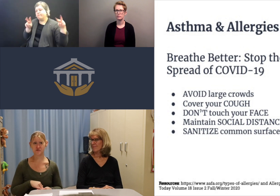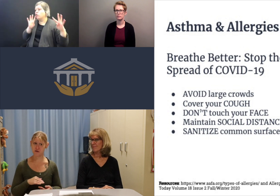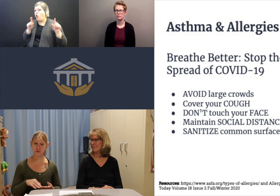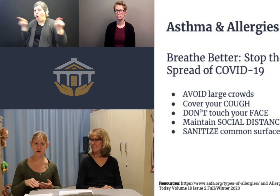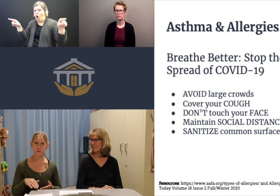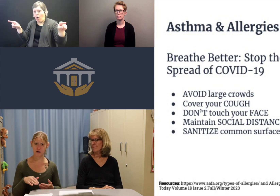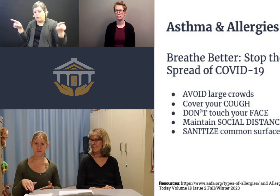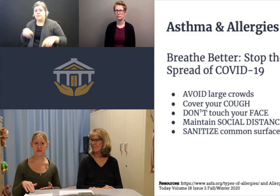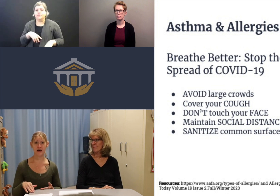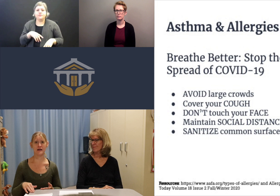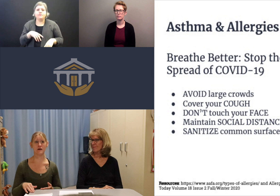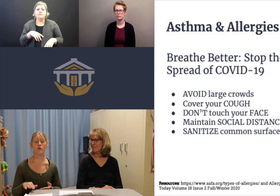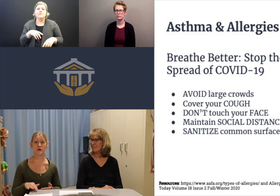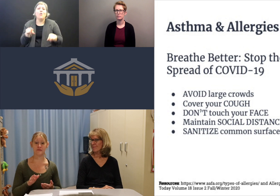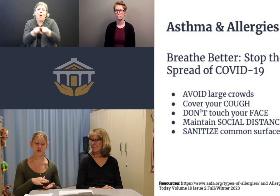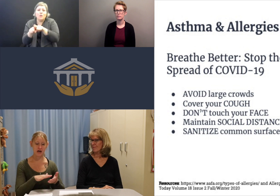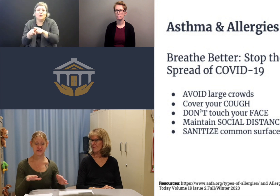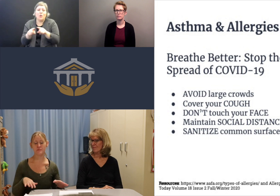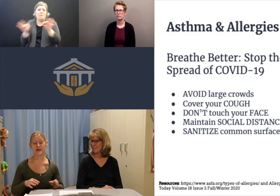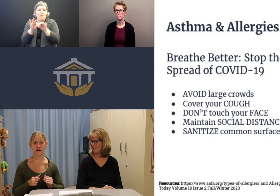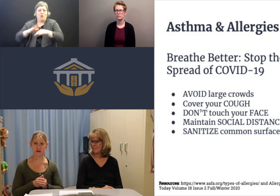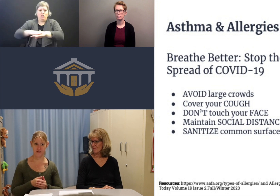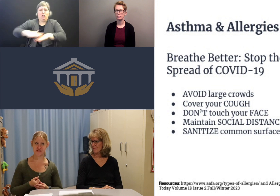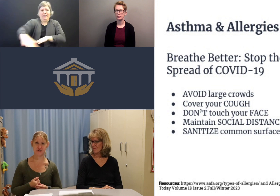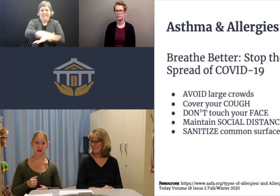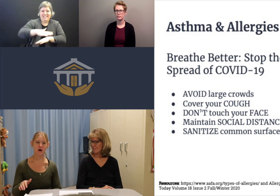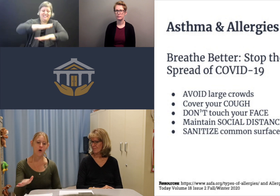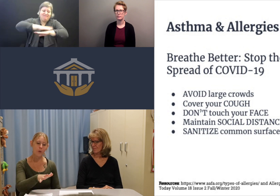So, if you're at work for the day or if your child's in a play area for a certain time, wipe